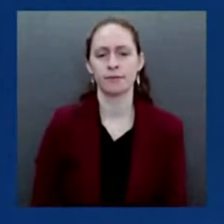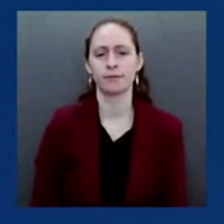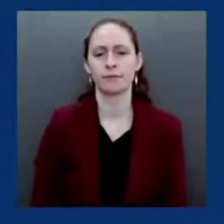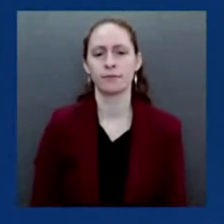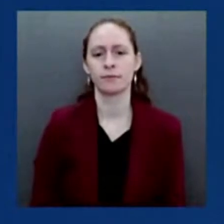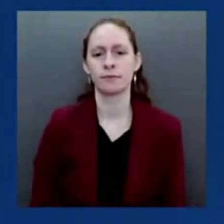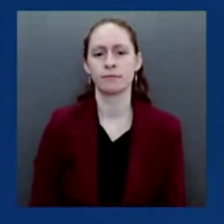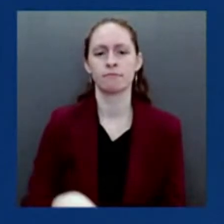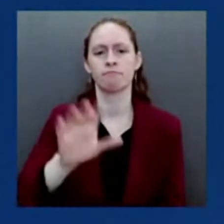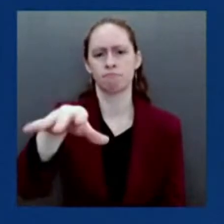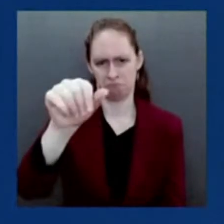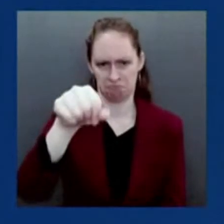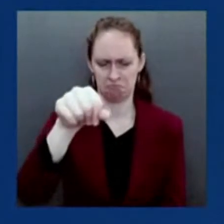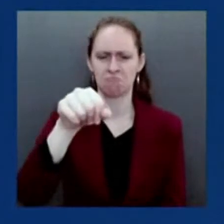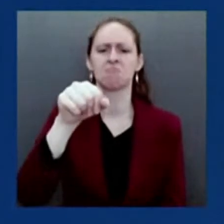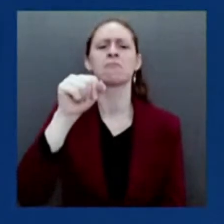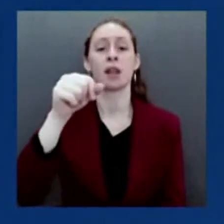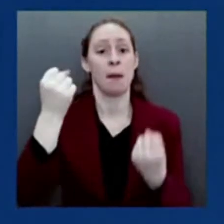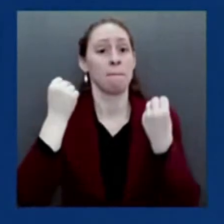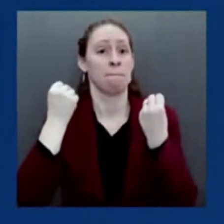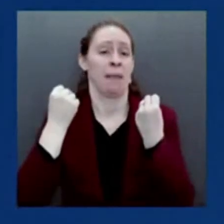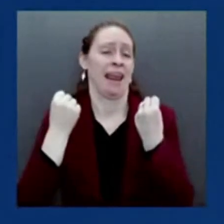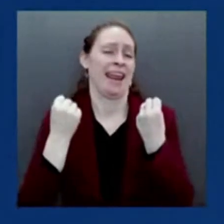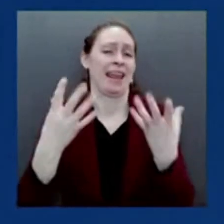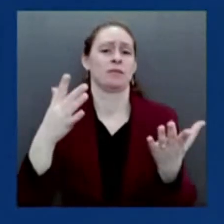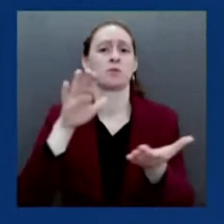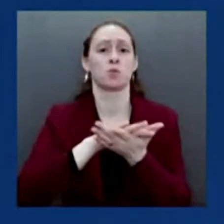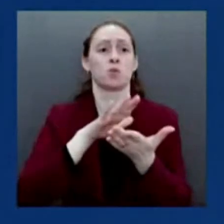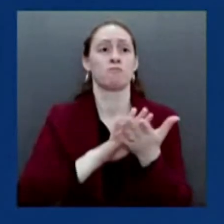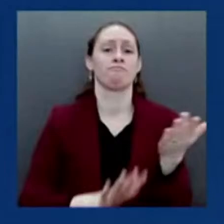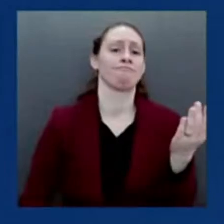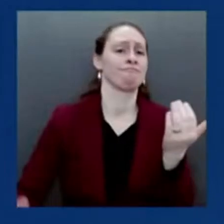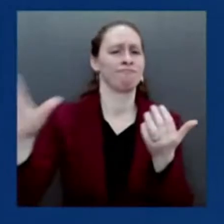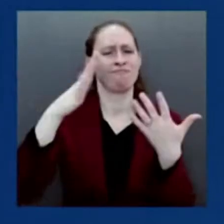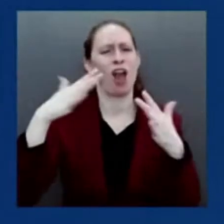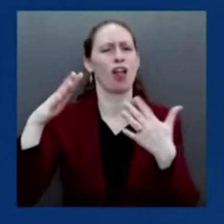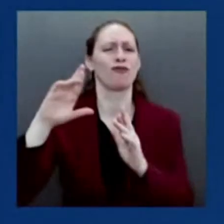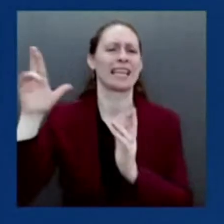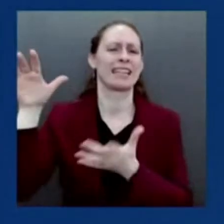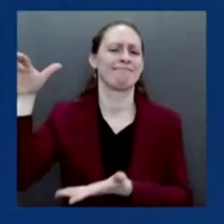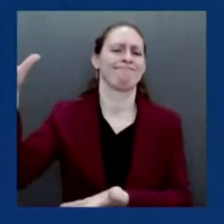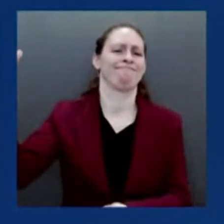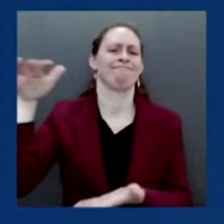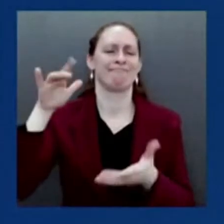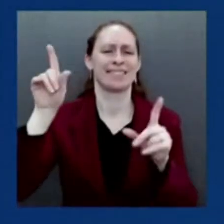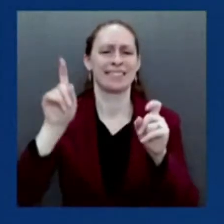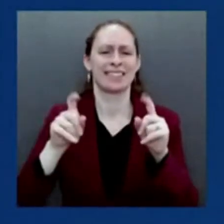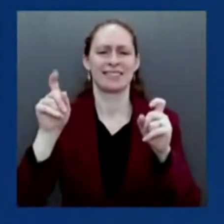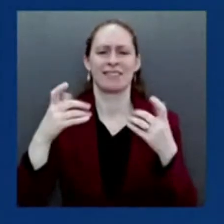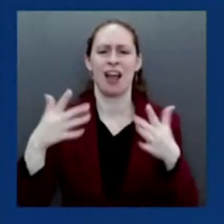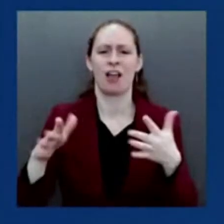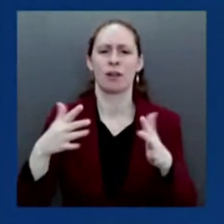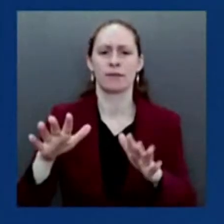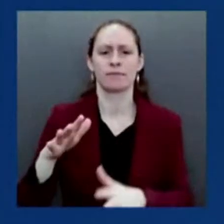LET ME STEP BACK AND SAY